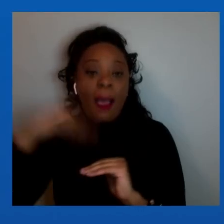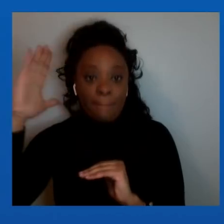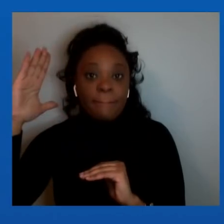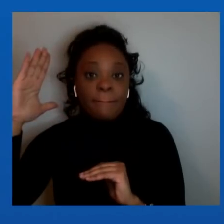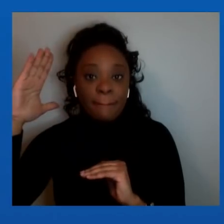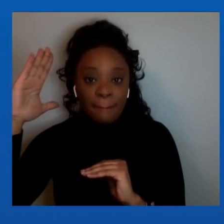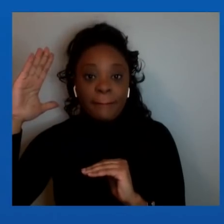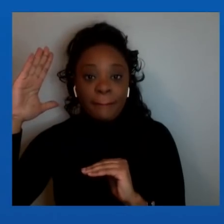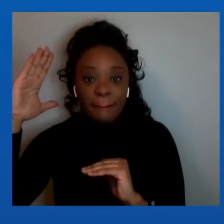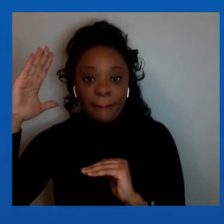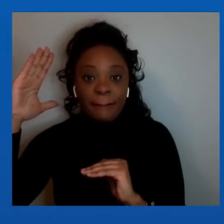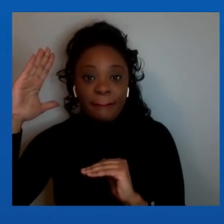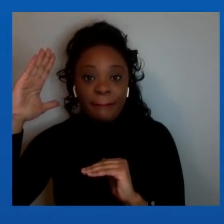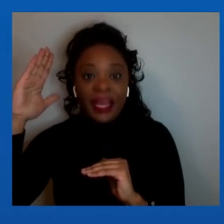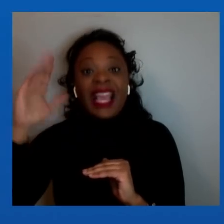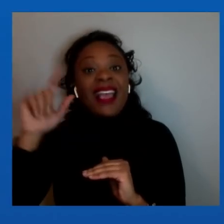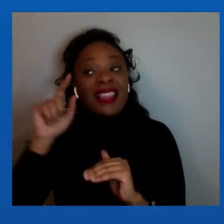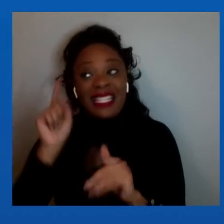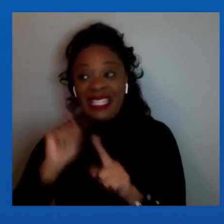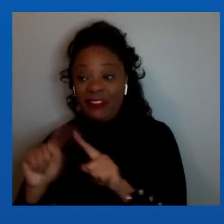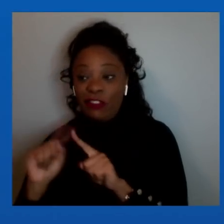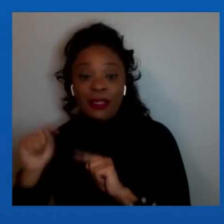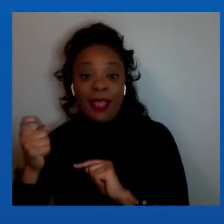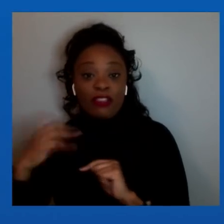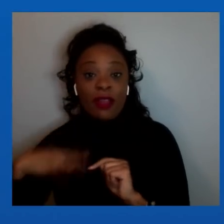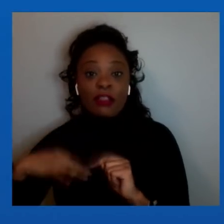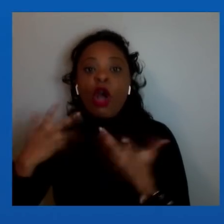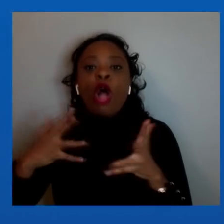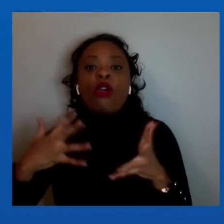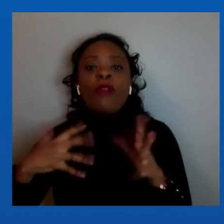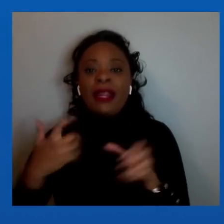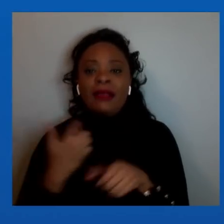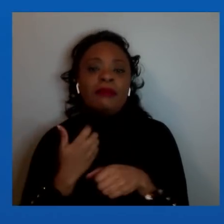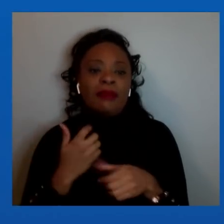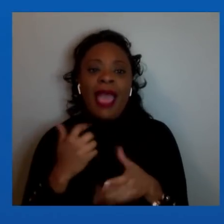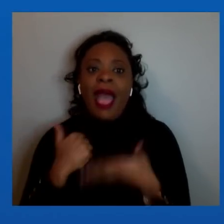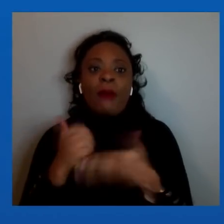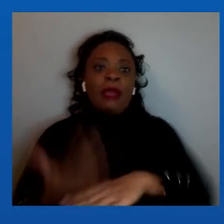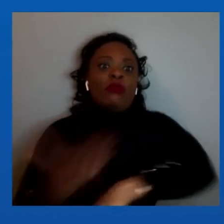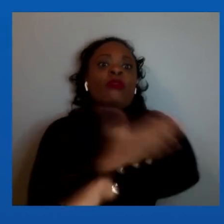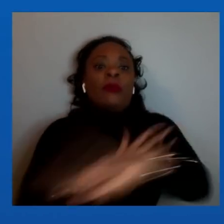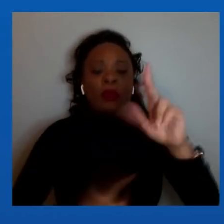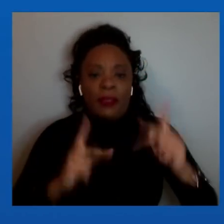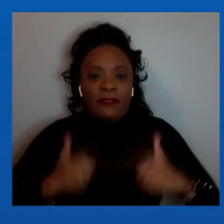These tax credits are already making a difference. In fact, thanks to the Child Tax Credit,